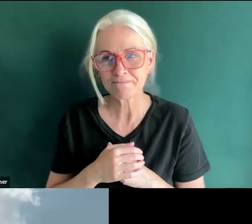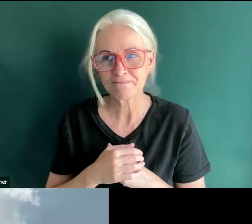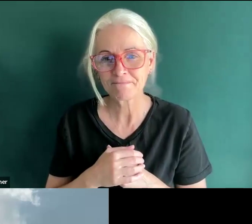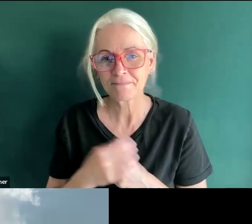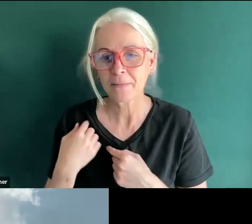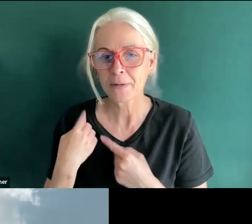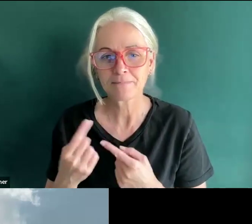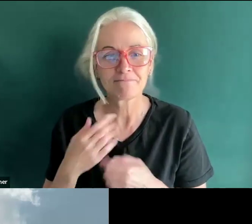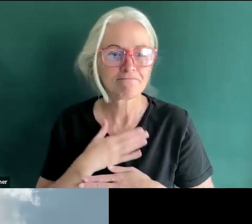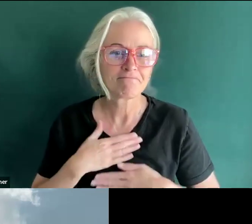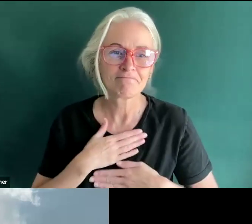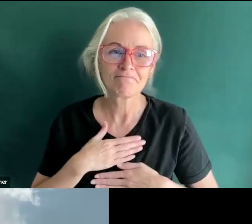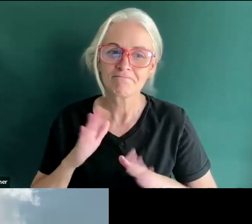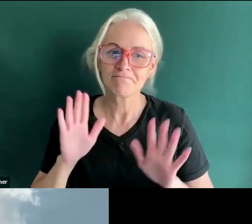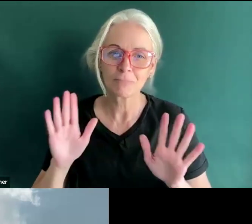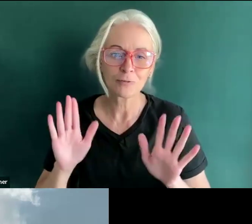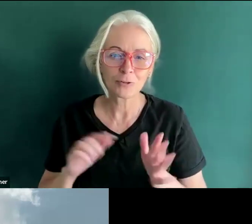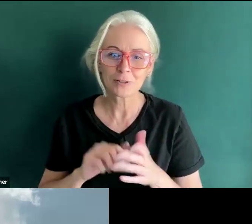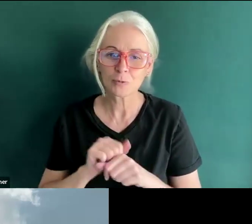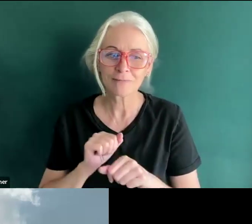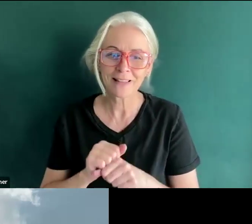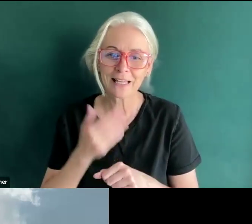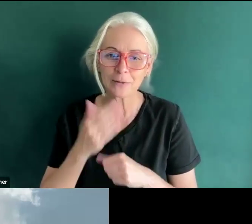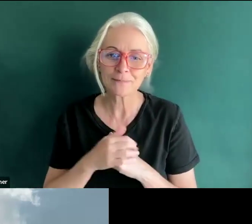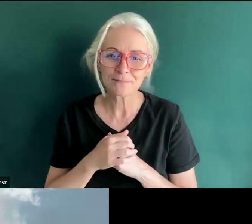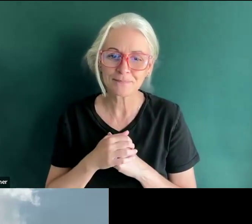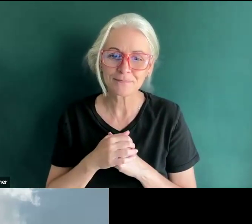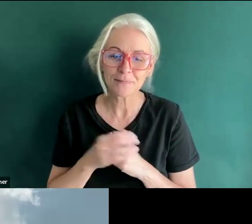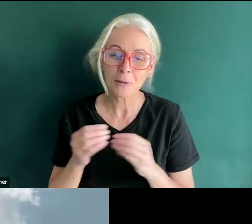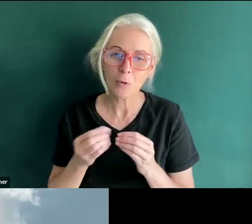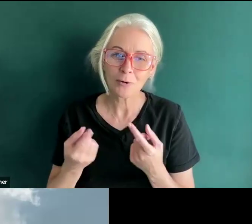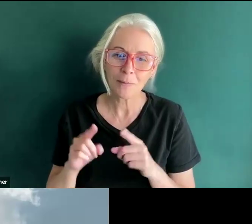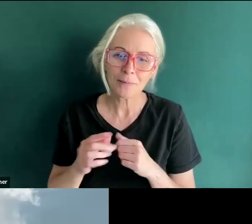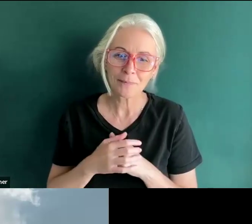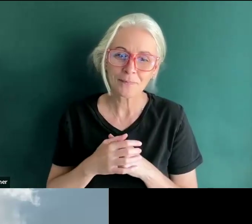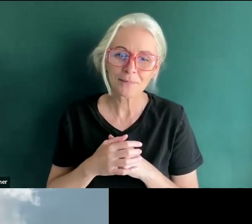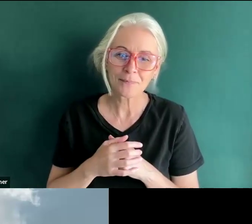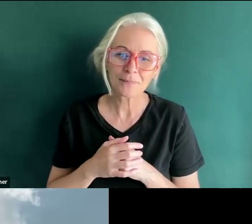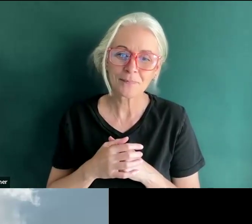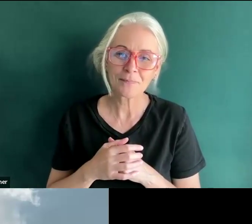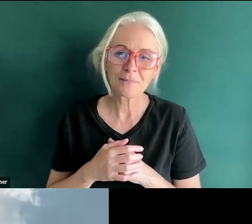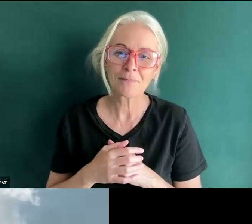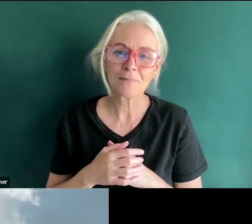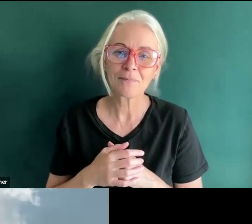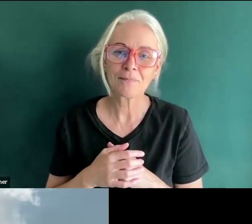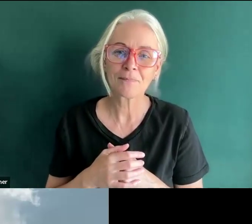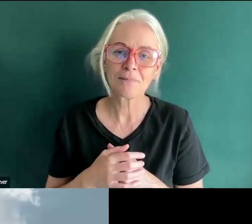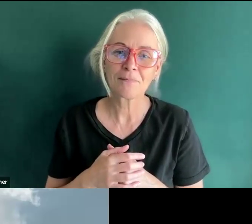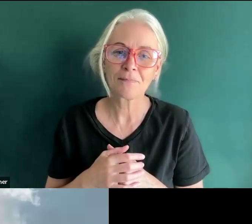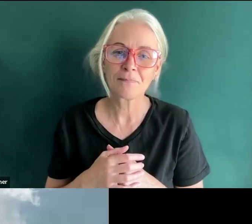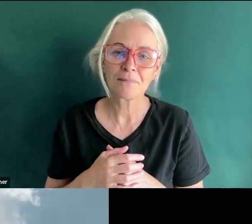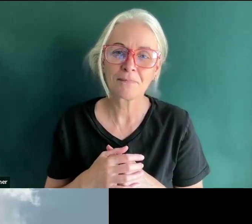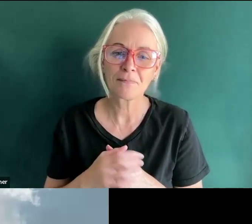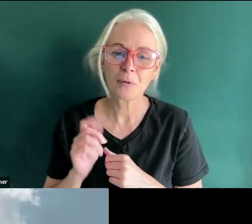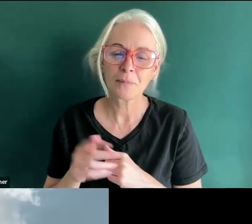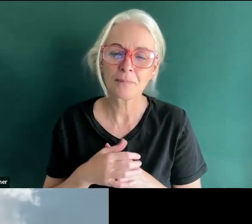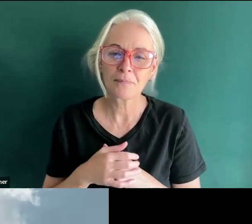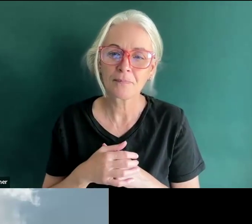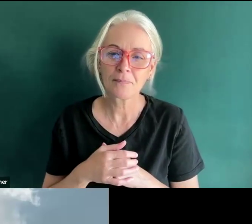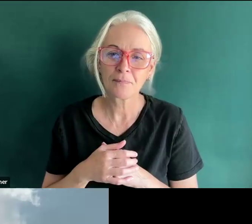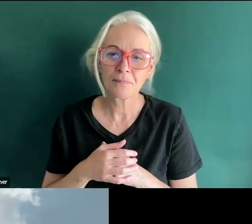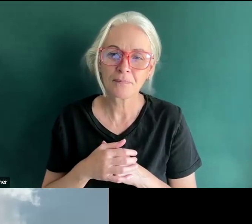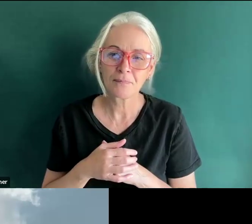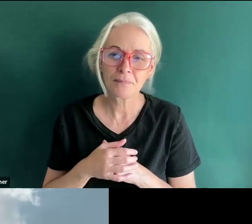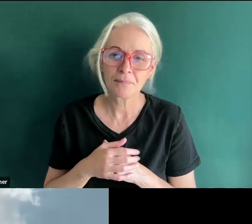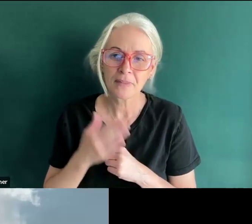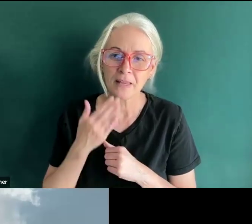an absolutely blast doing this work, so more to come. All right! Well, thank you all.